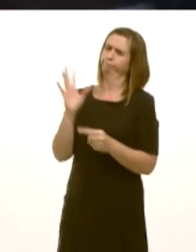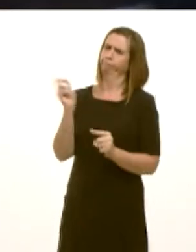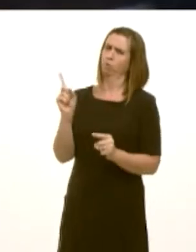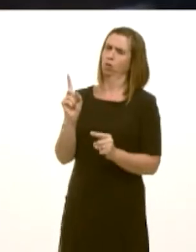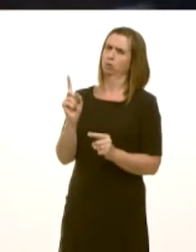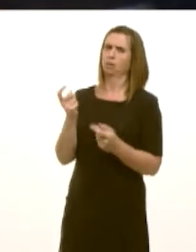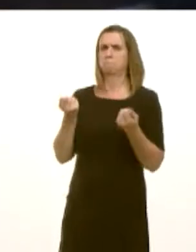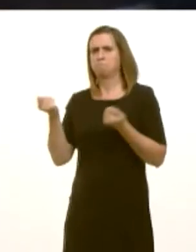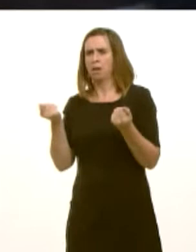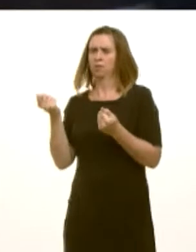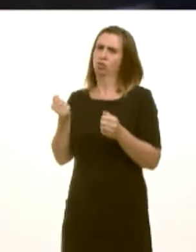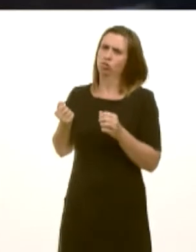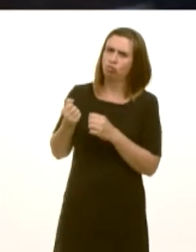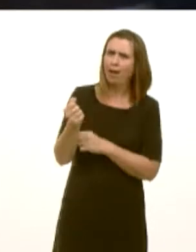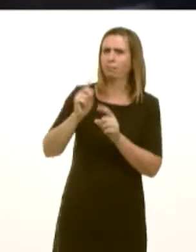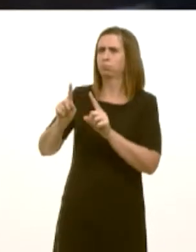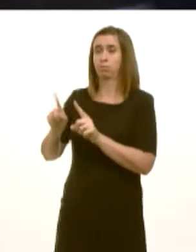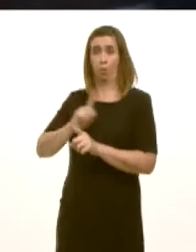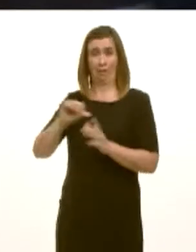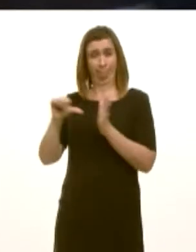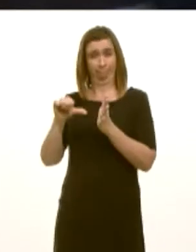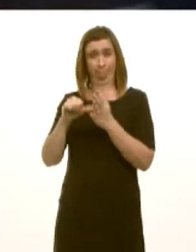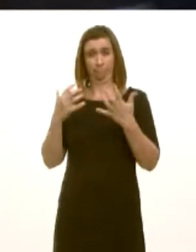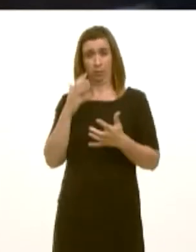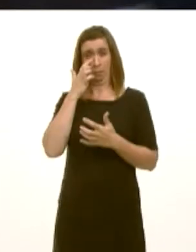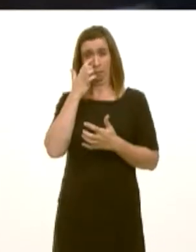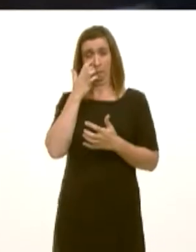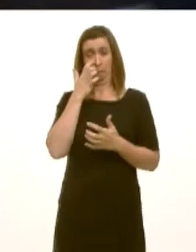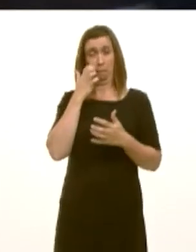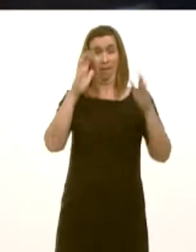But it can still take two hours to get by public transport from one valley to another,